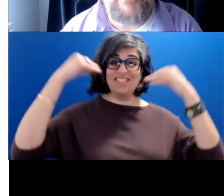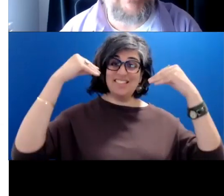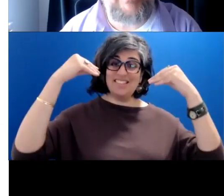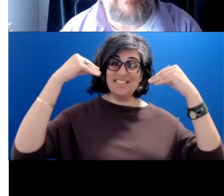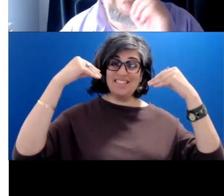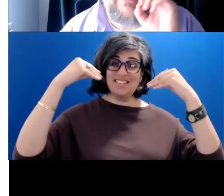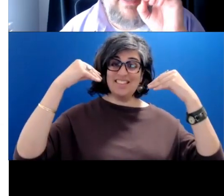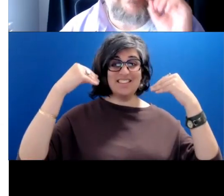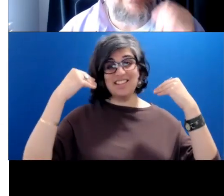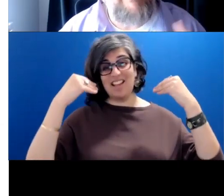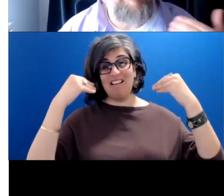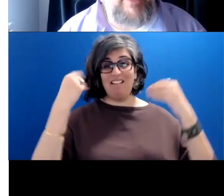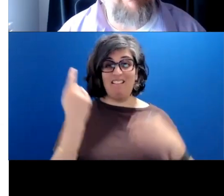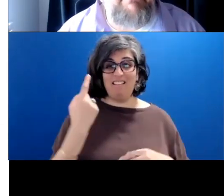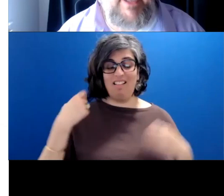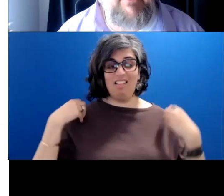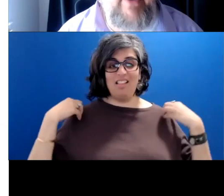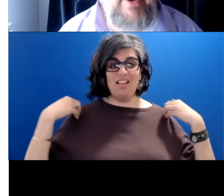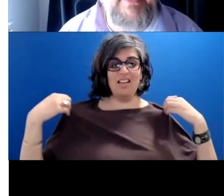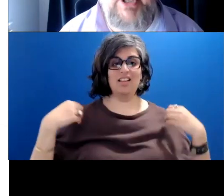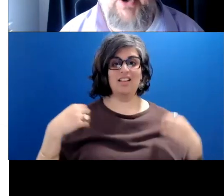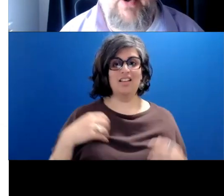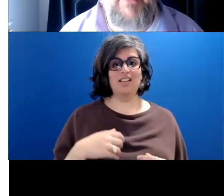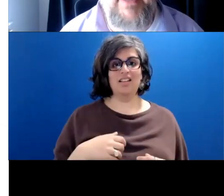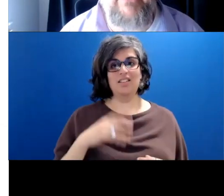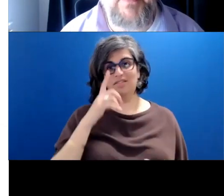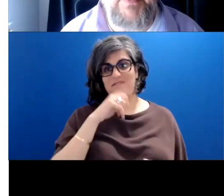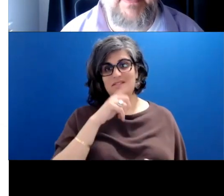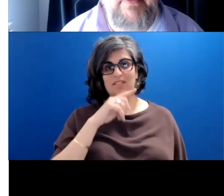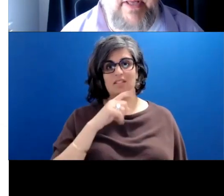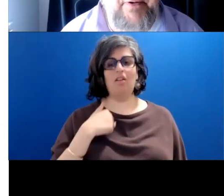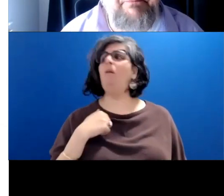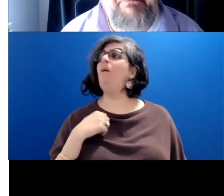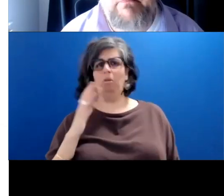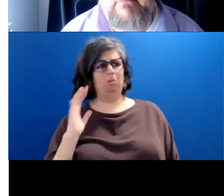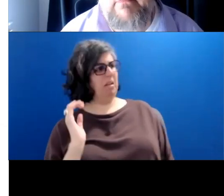to be some of those things that make providers think, "Oh, I'm gonna give this person a letter."